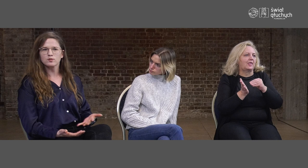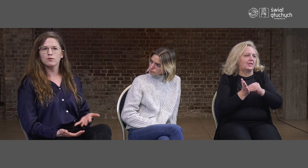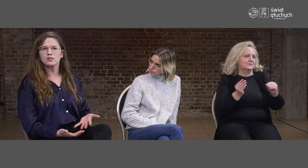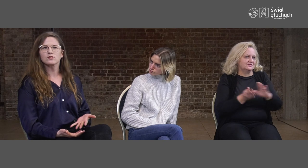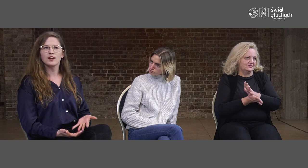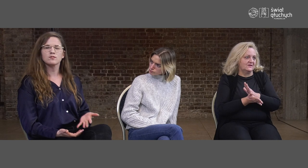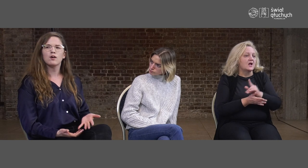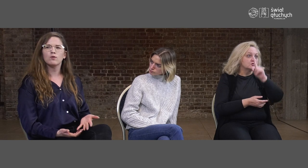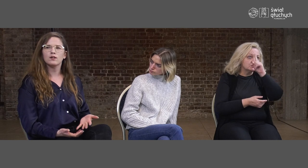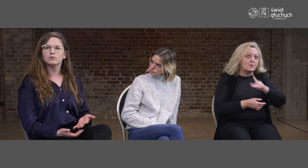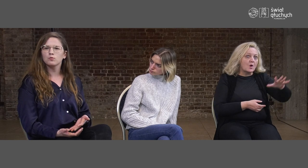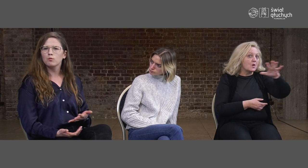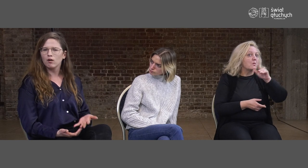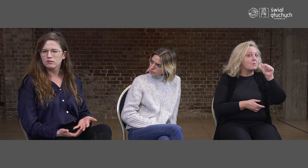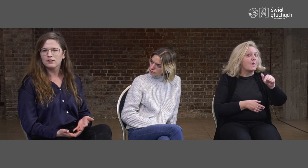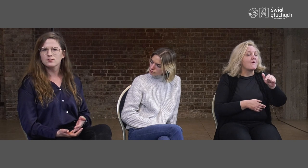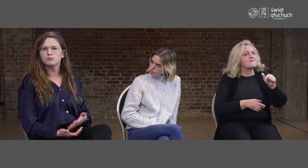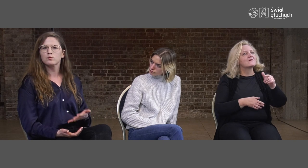and for the community to treat this deafness or hard of hearing